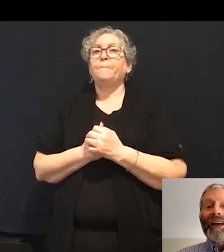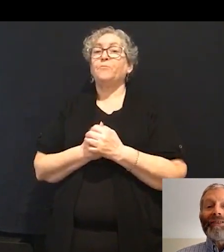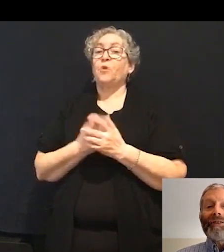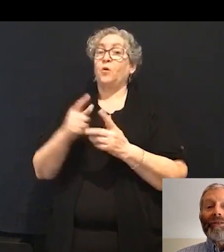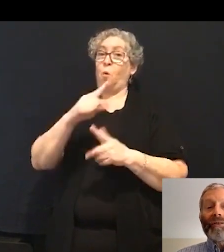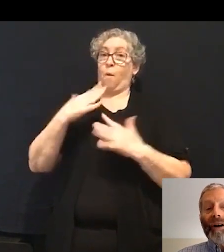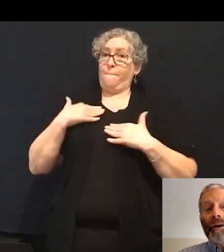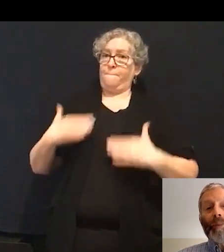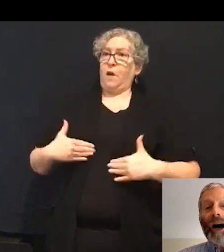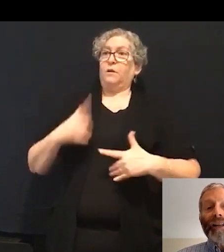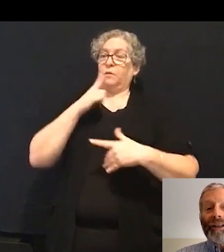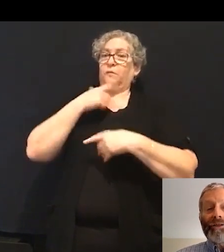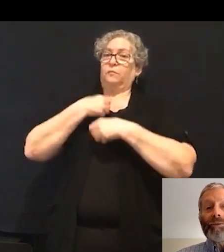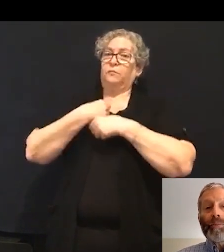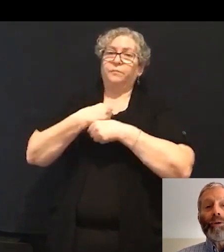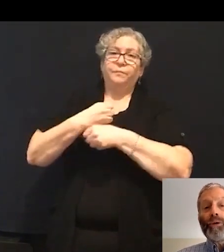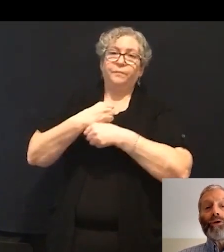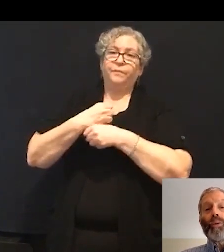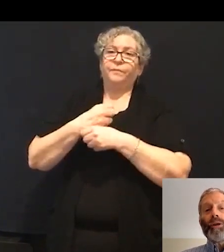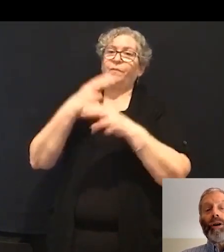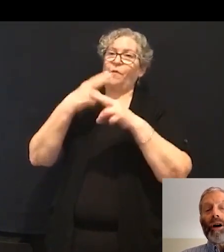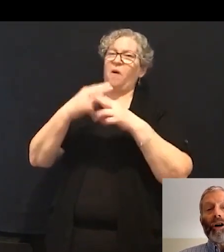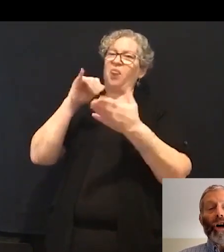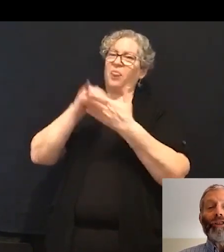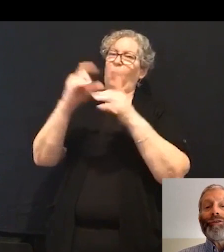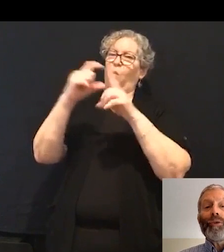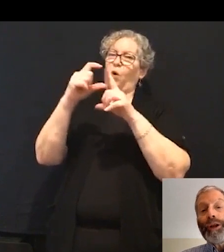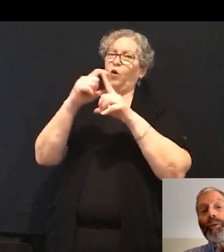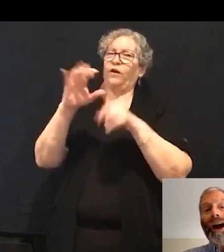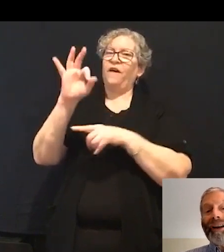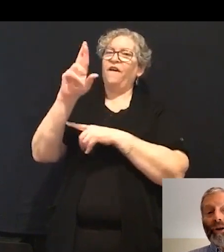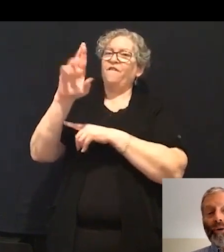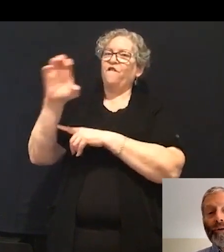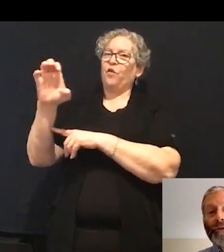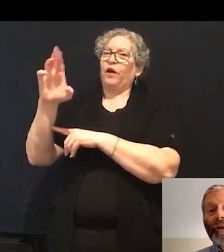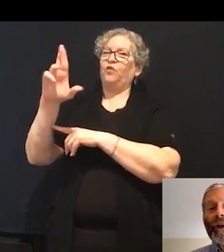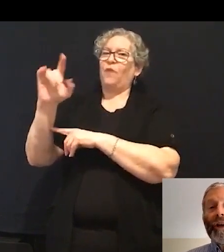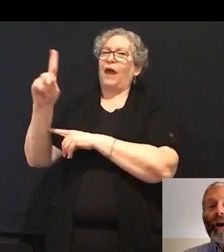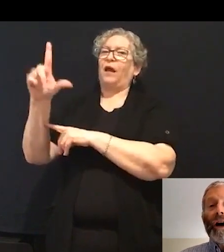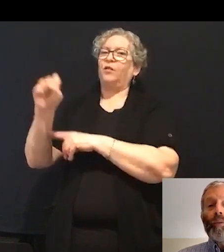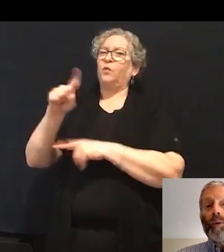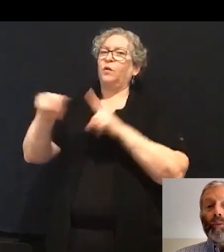And our bodies produce what are called free radicals when